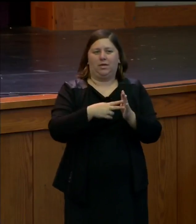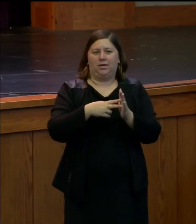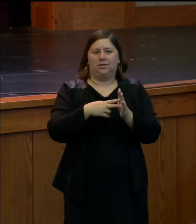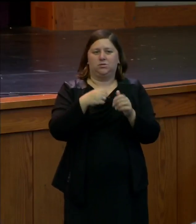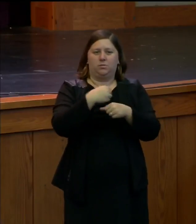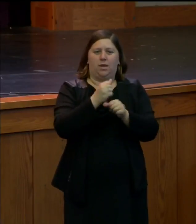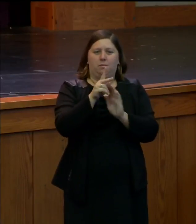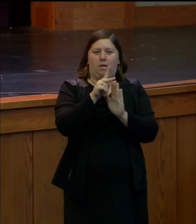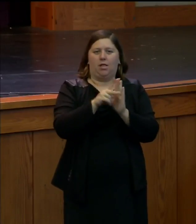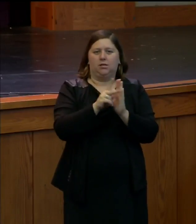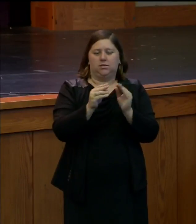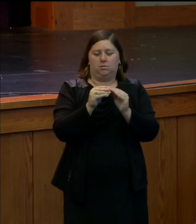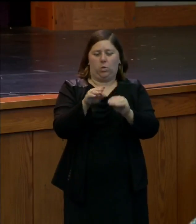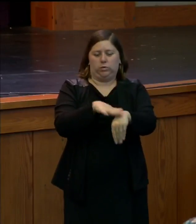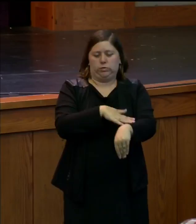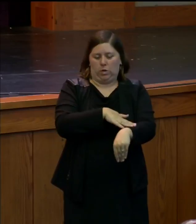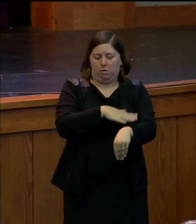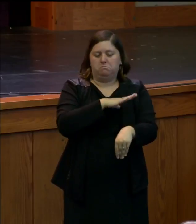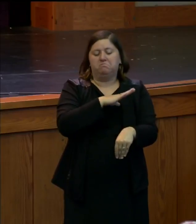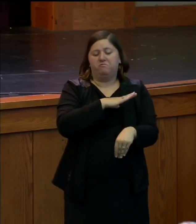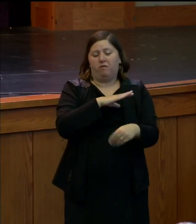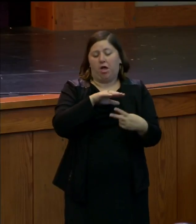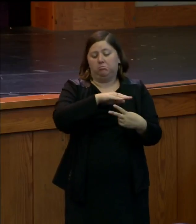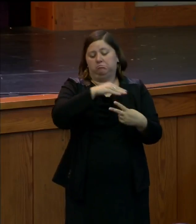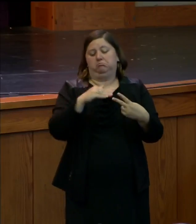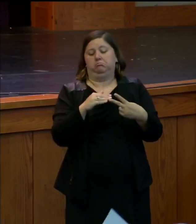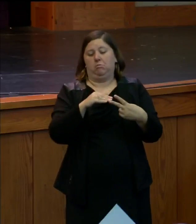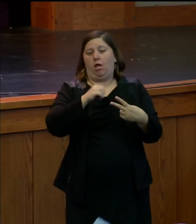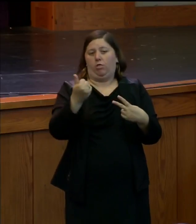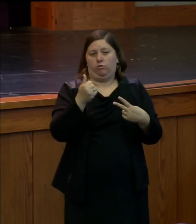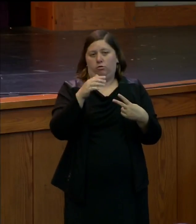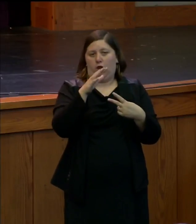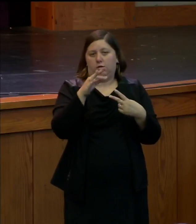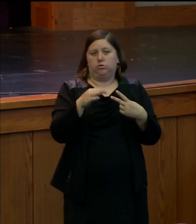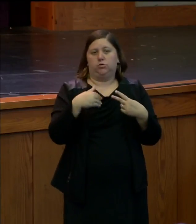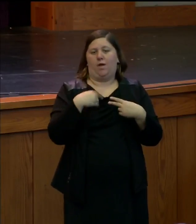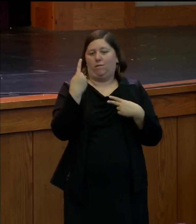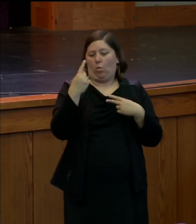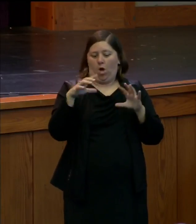OKAY SO WE COULD HAVE A UNICAMERAL PROCESS BUT INCREASE